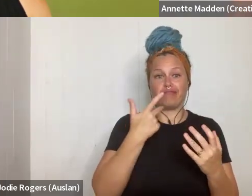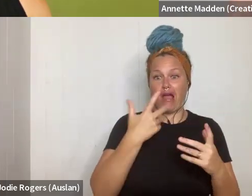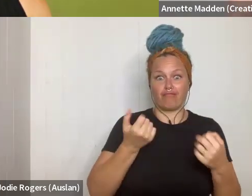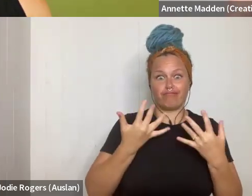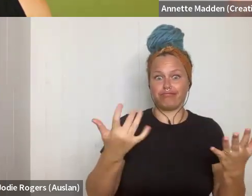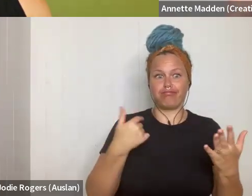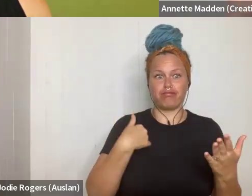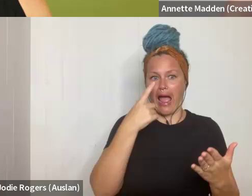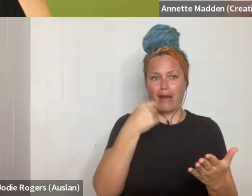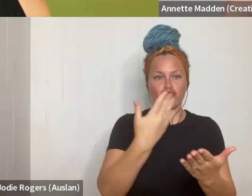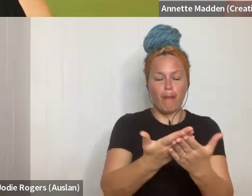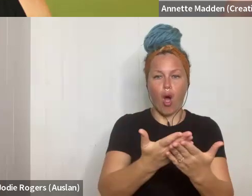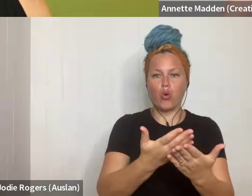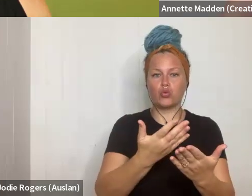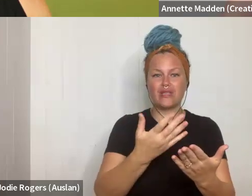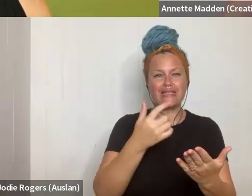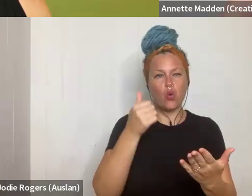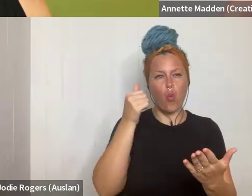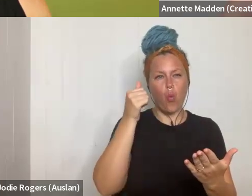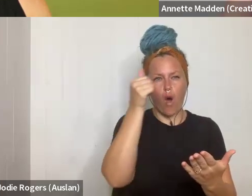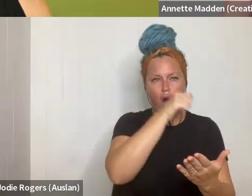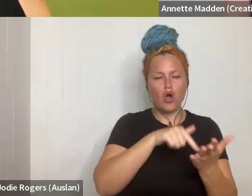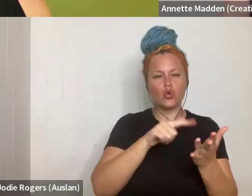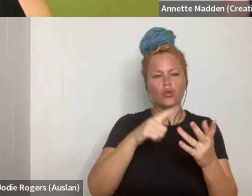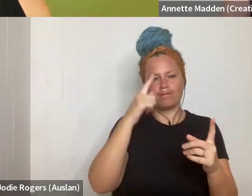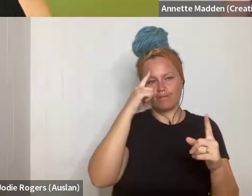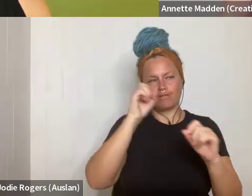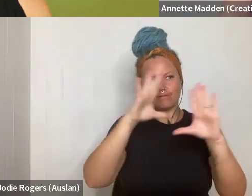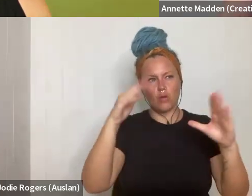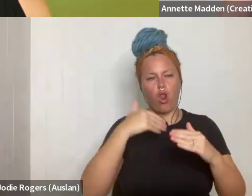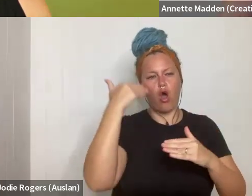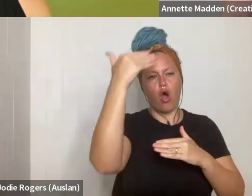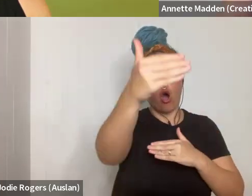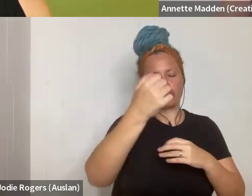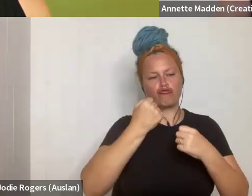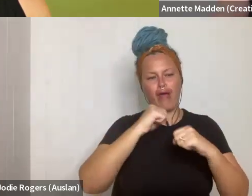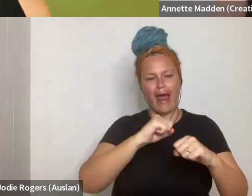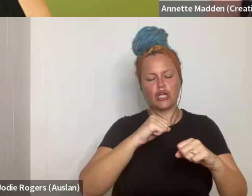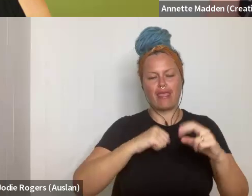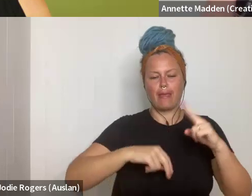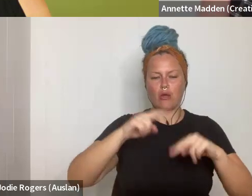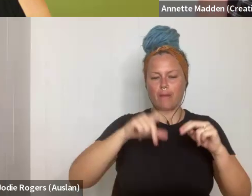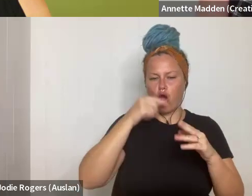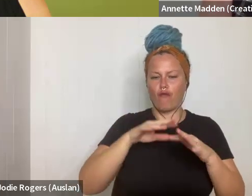People can have a look at this and see if any of their questions have been answered as well.